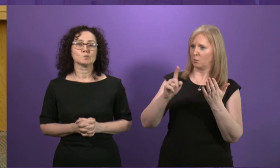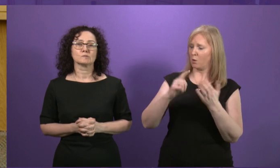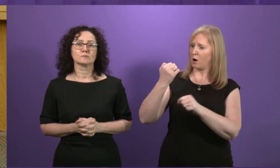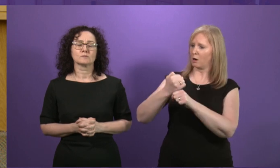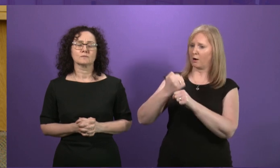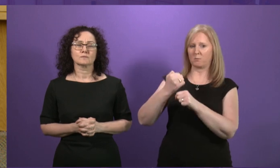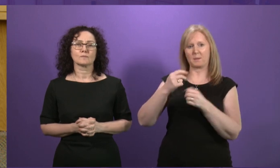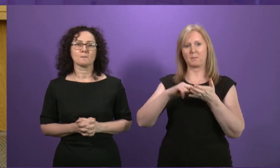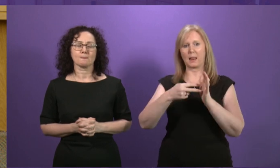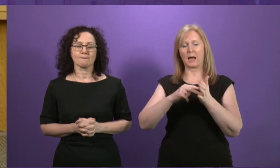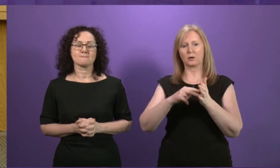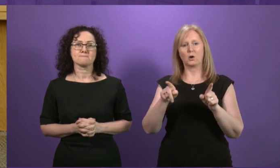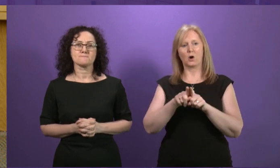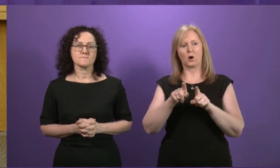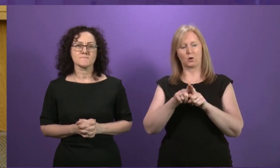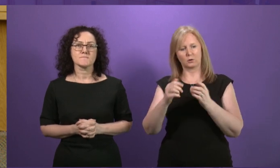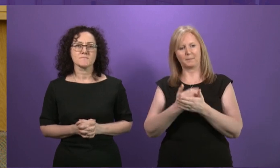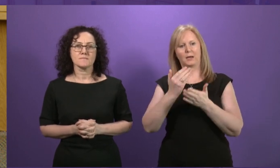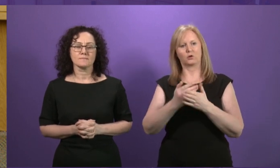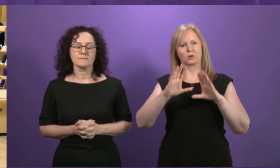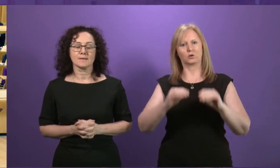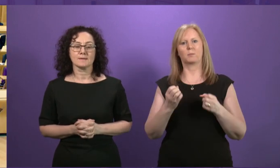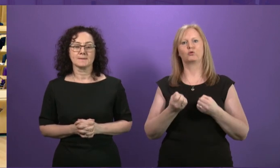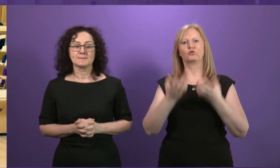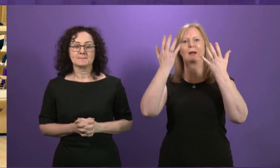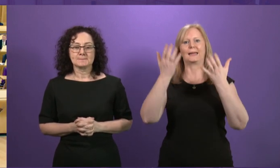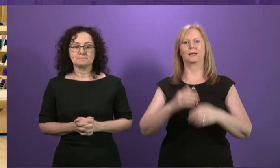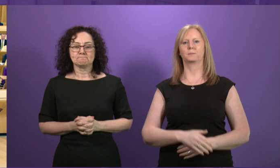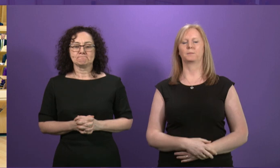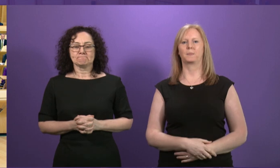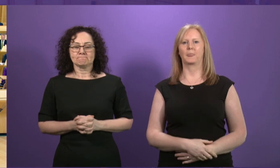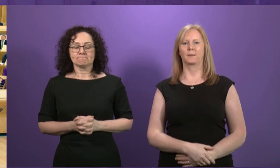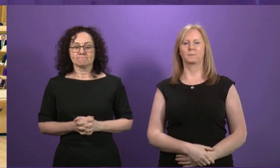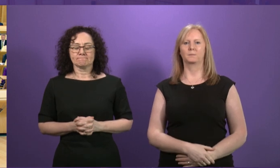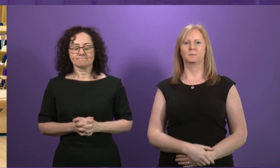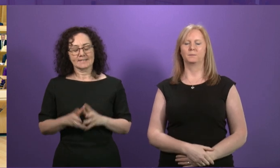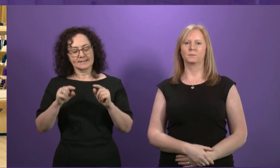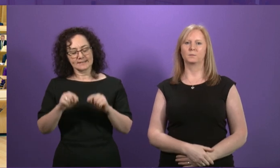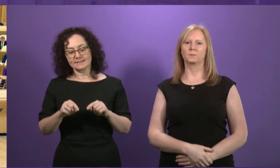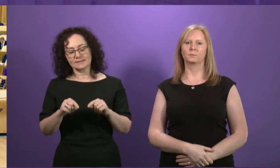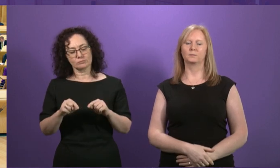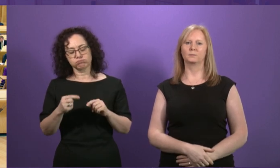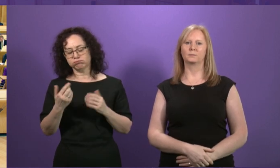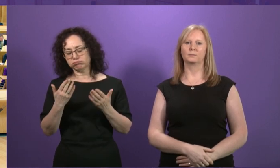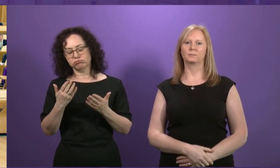and what it now plans to do to make sure that the strike does not happen? The First Minister (Nicola Sturgeon): It is of course disappointing to hear about